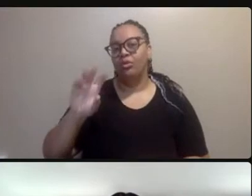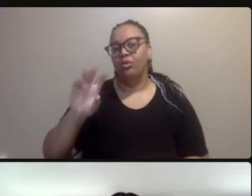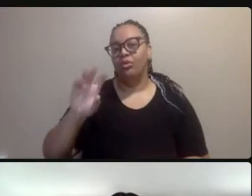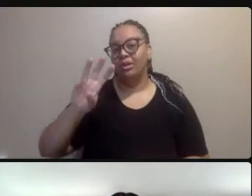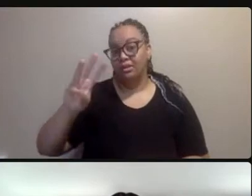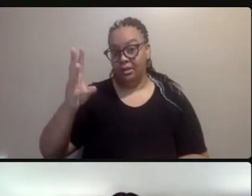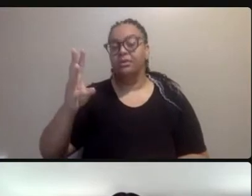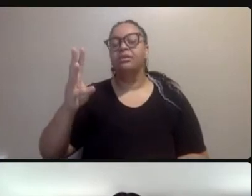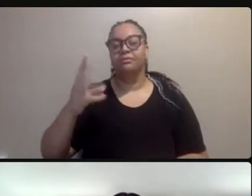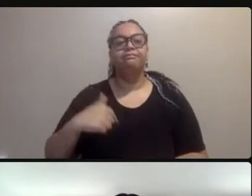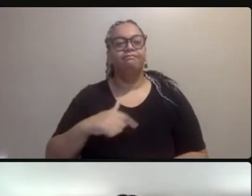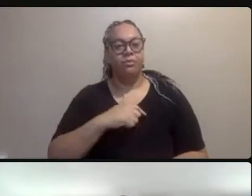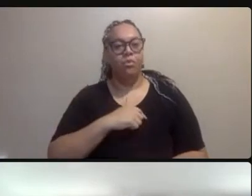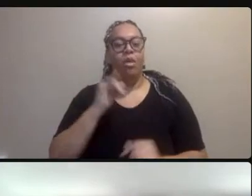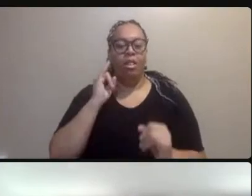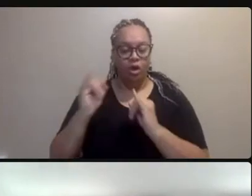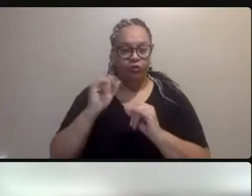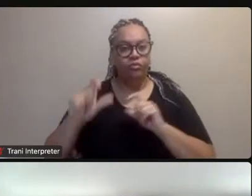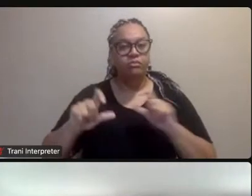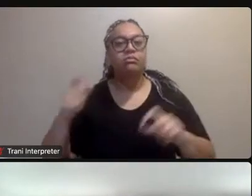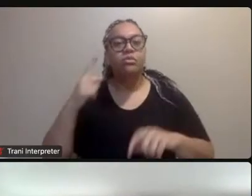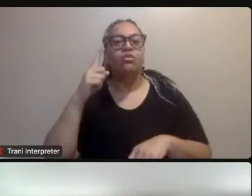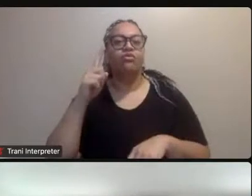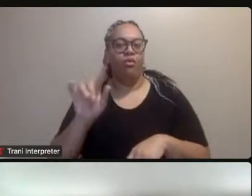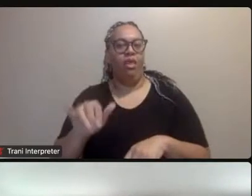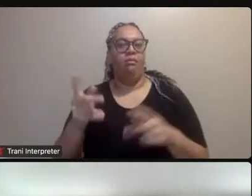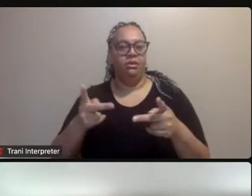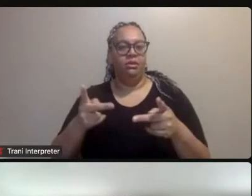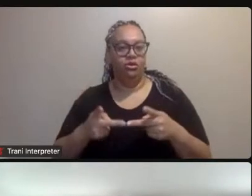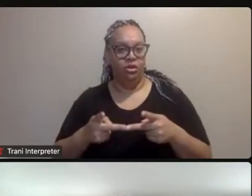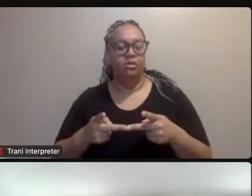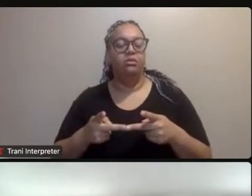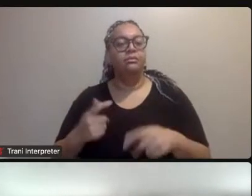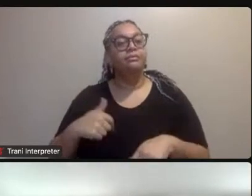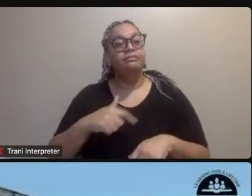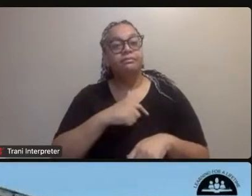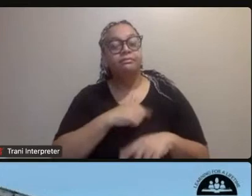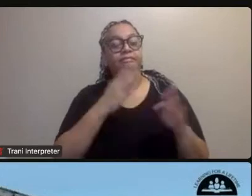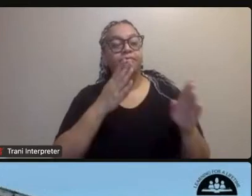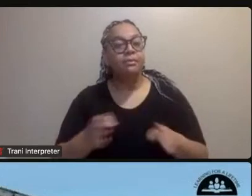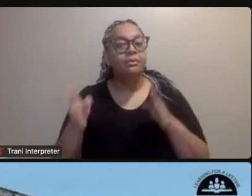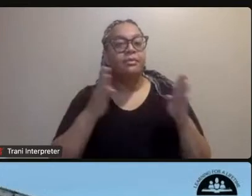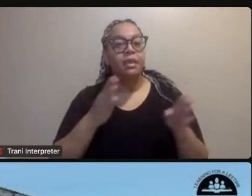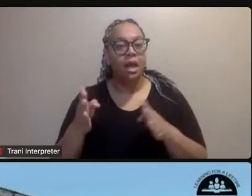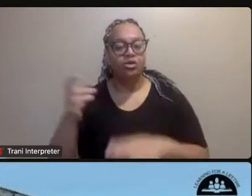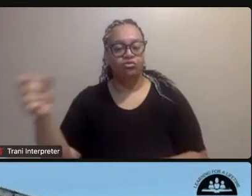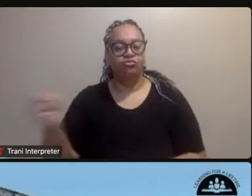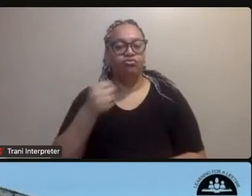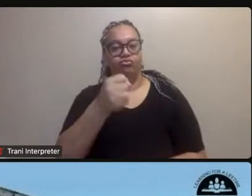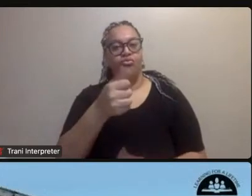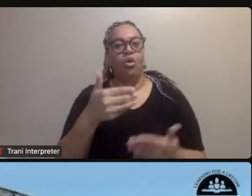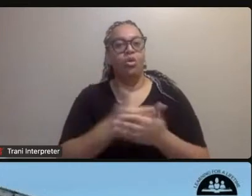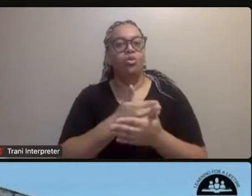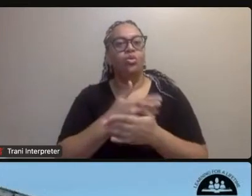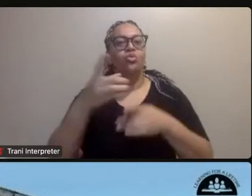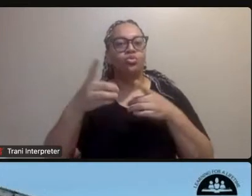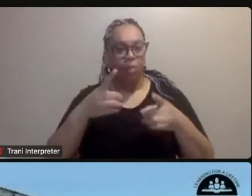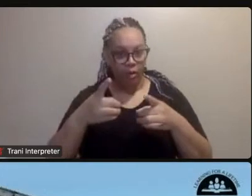VACANCY FOR ZONE 6. WE'RE GOING TO INTERVIEW